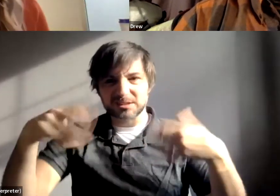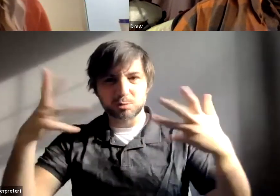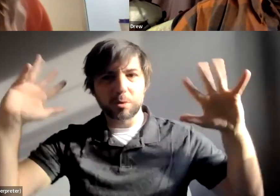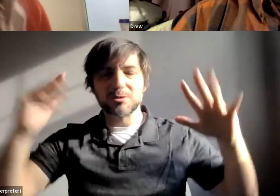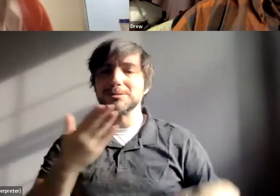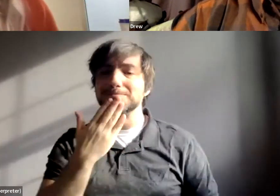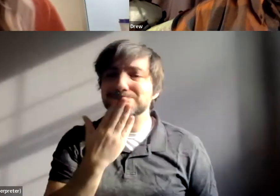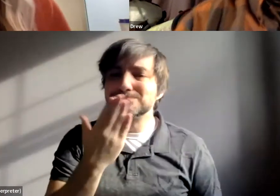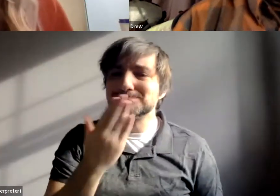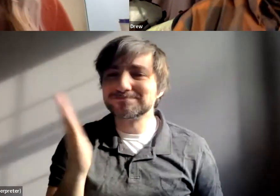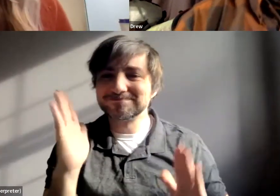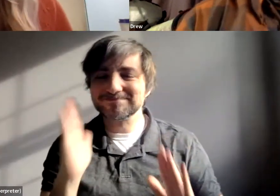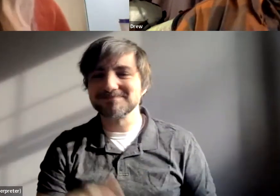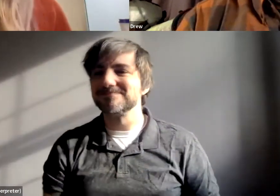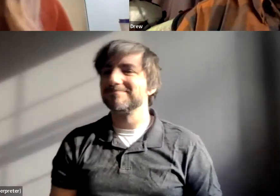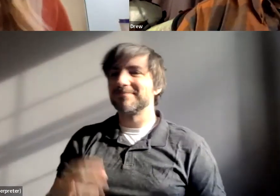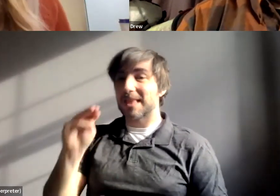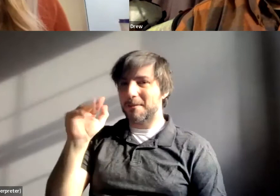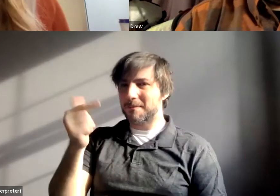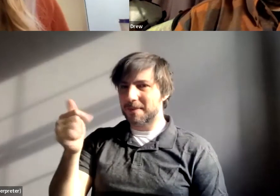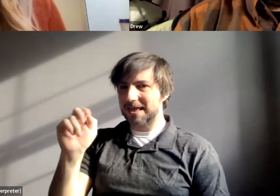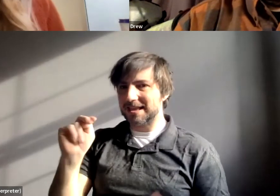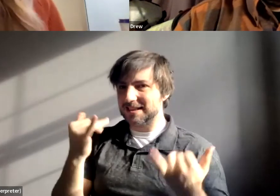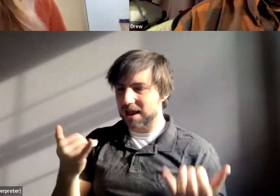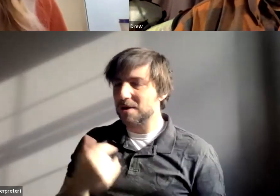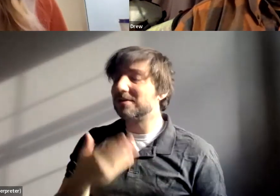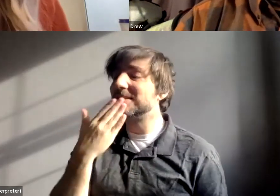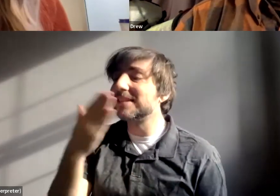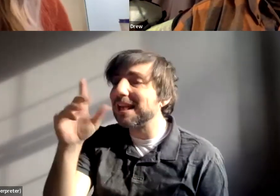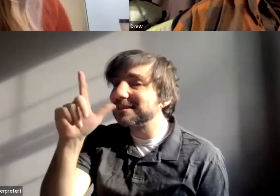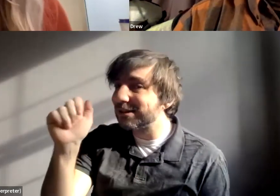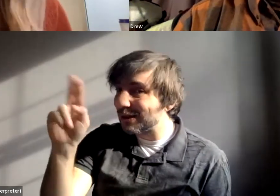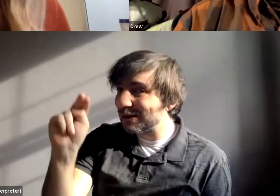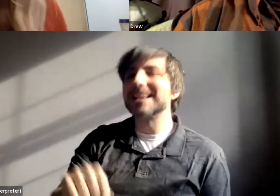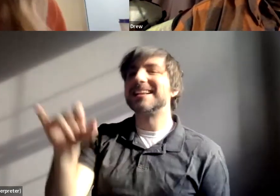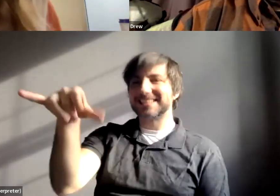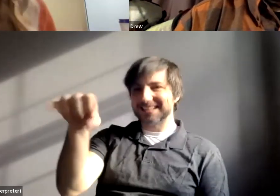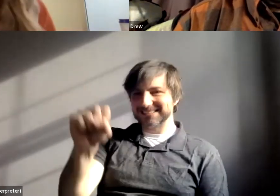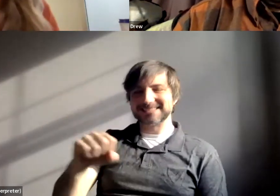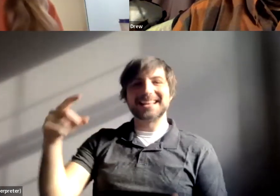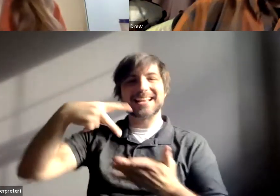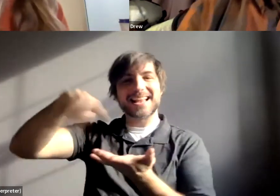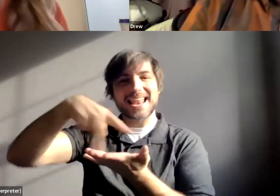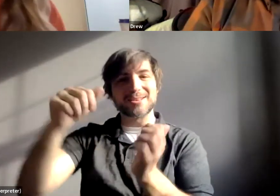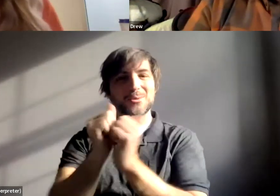"Dancing With The Stars" was last. We have more events coming